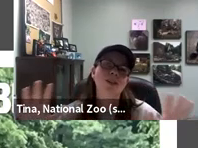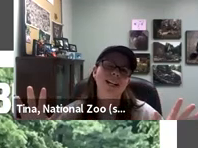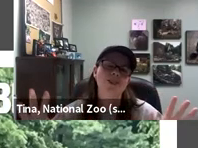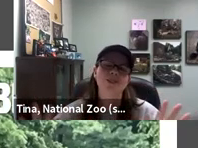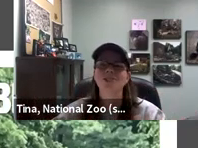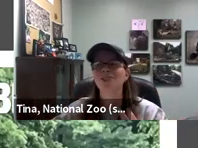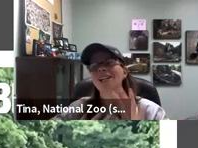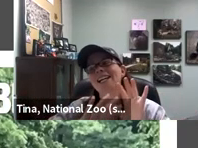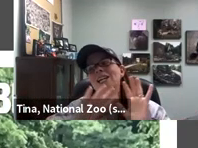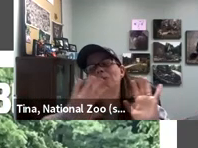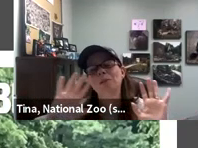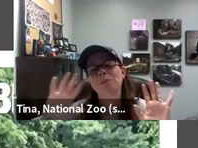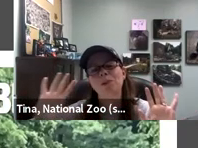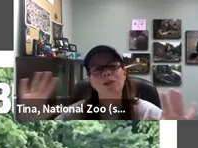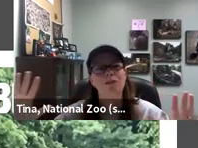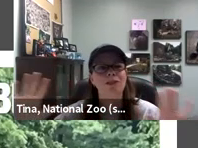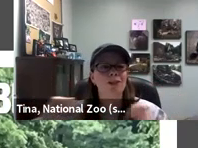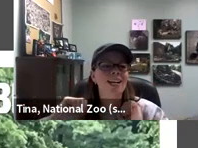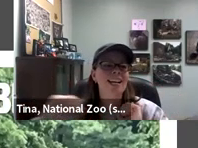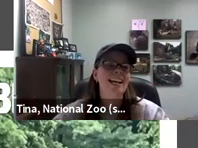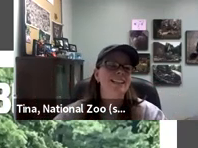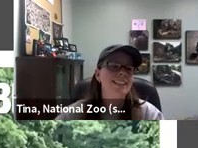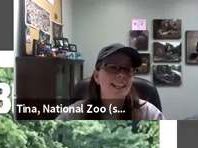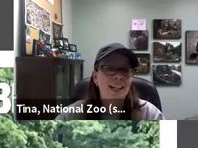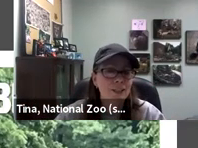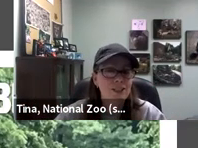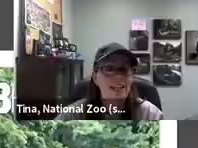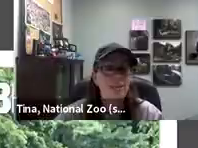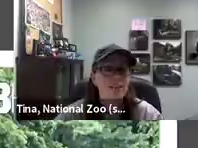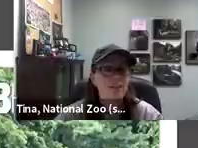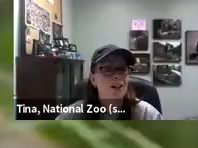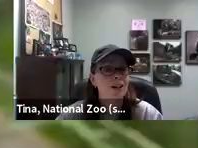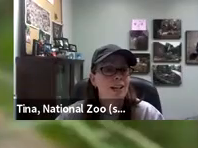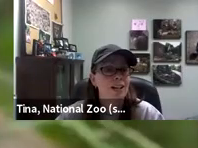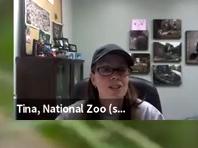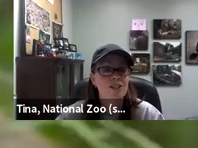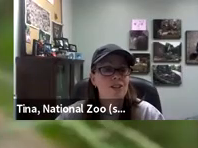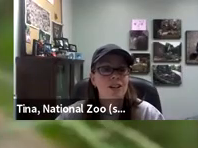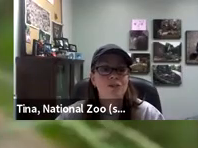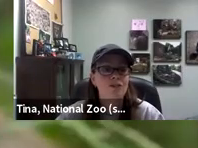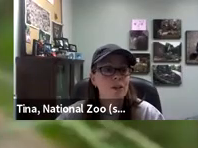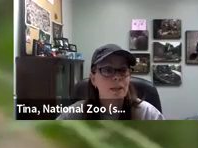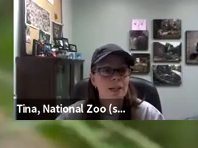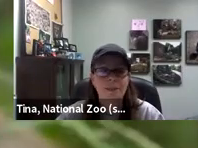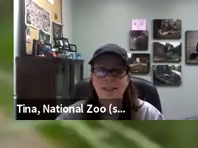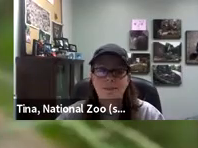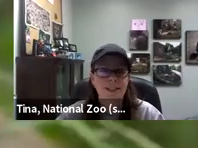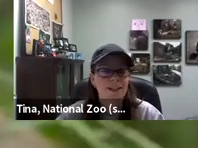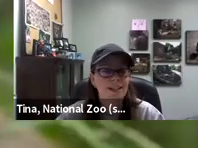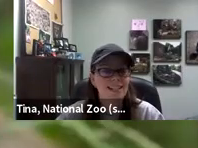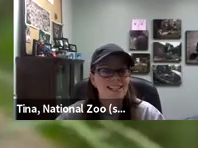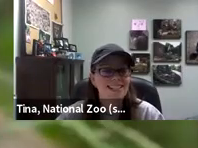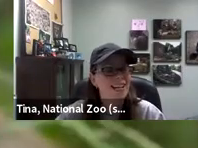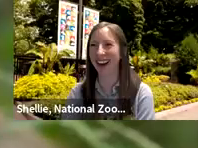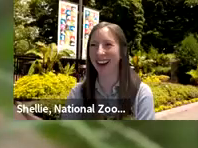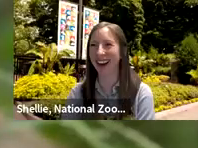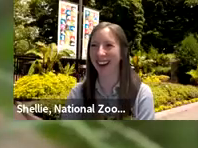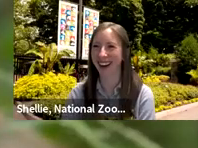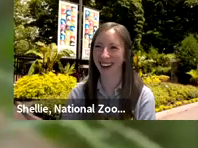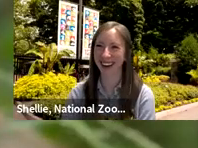natural, it was beautiful! And then the otters came in the yard and just started